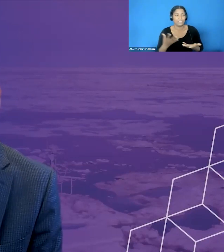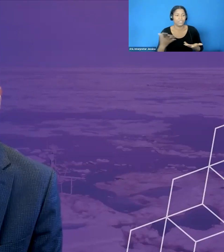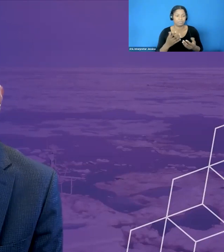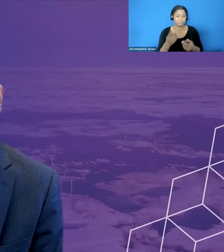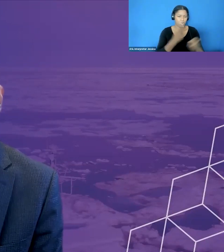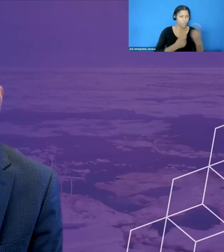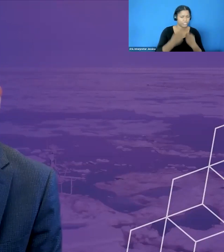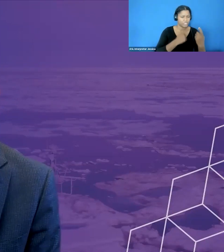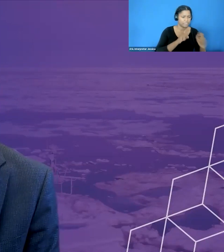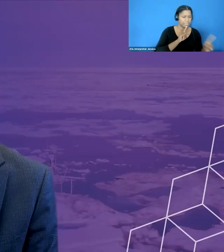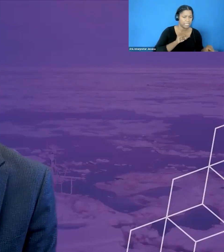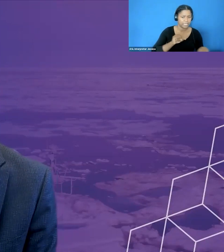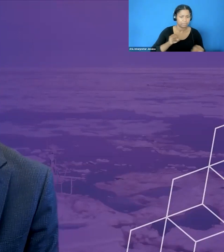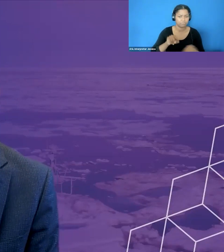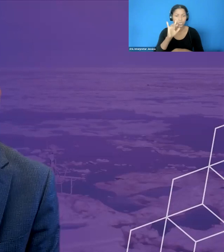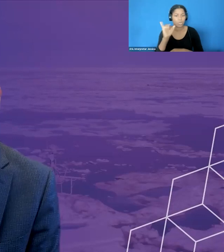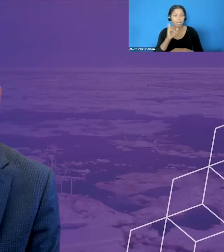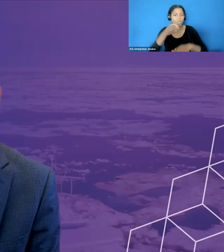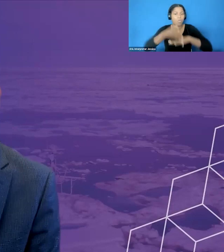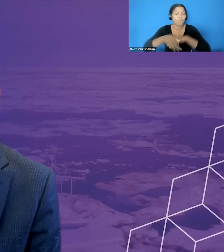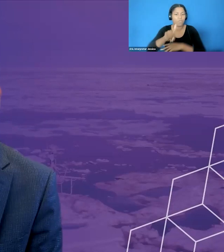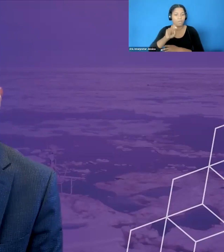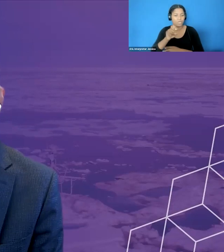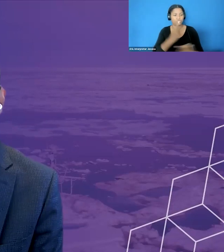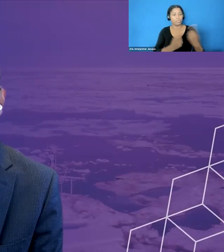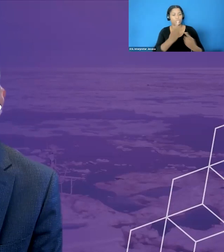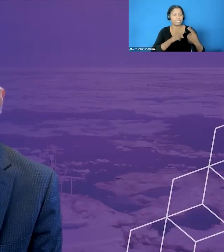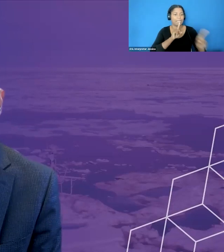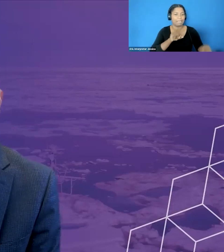It looks like we've answered over a hundred of them. So great job, guys.